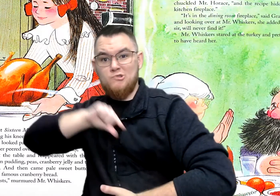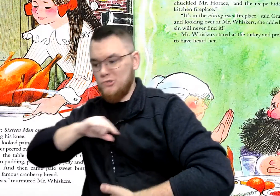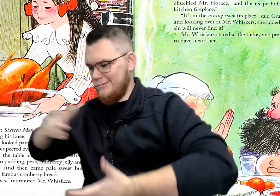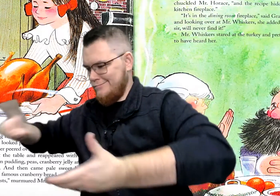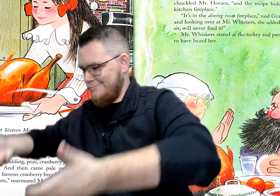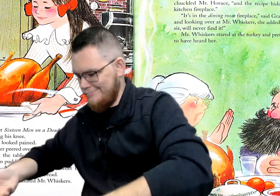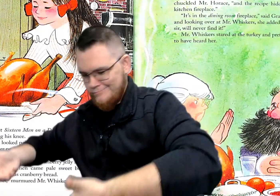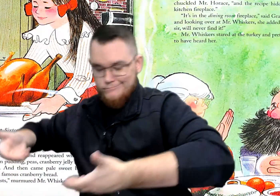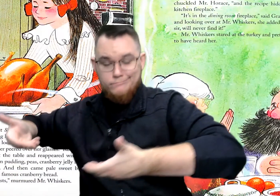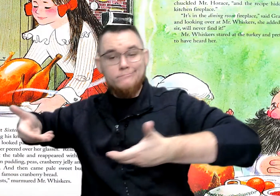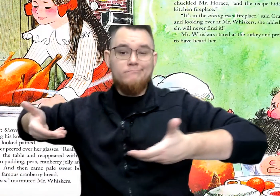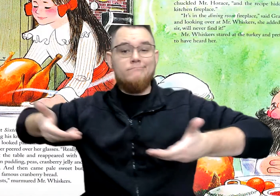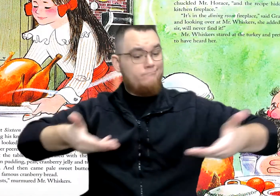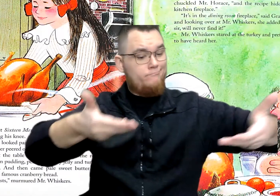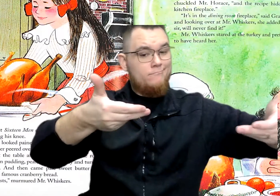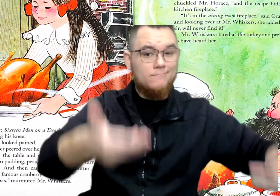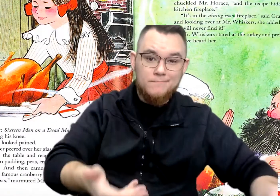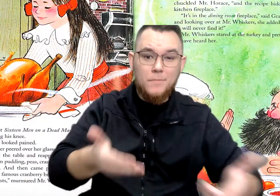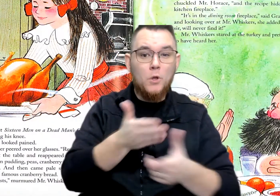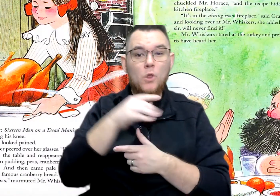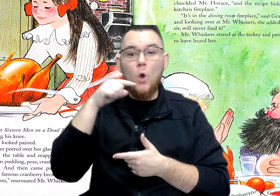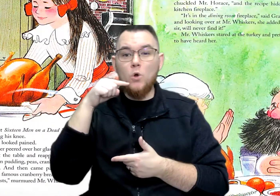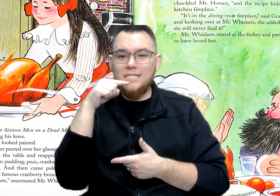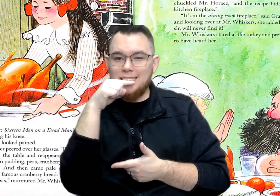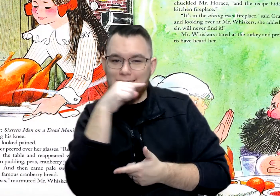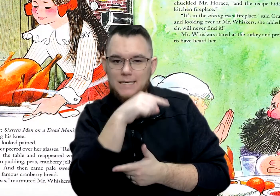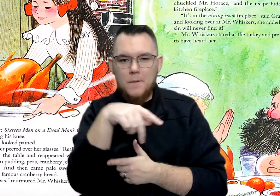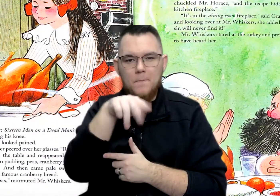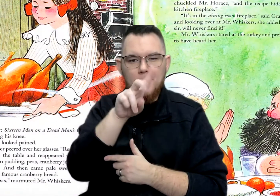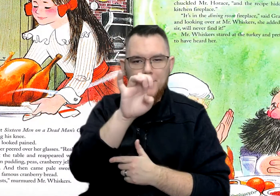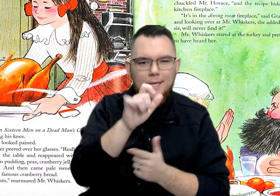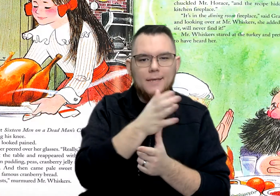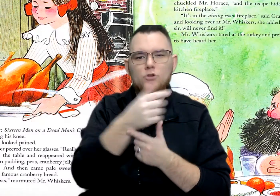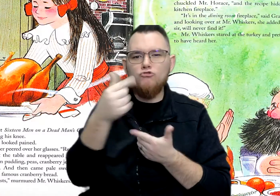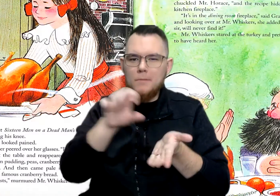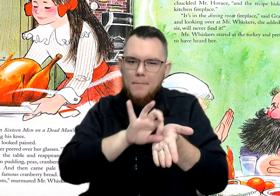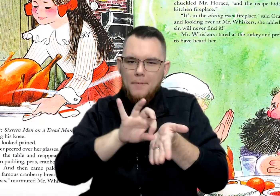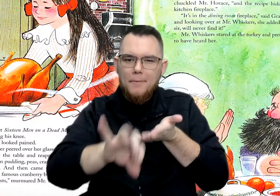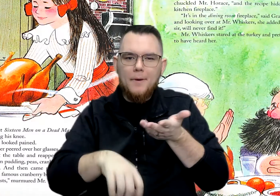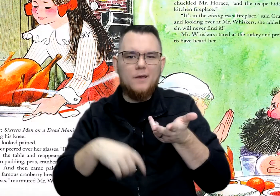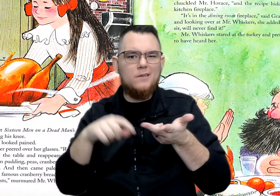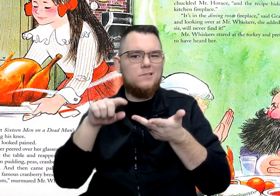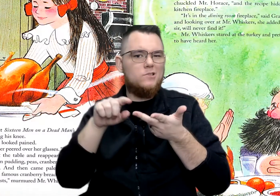The corn pudding, peas, cranberry jelly and turnips soon followed.